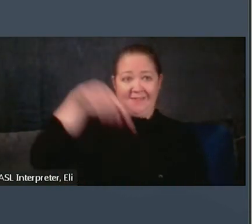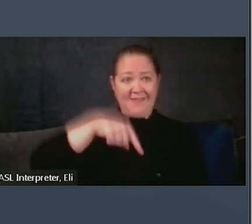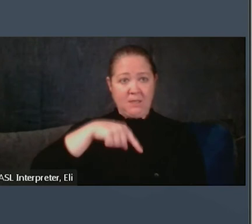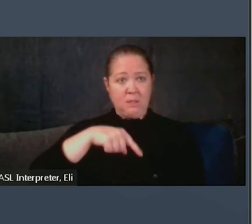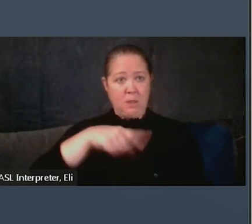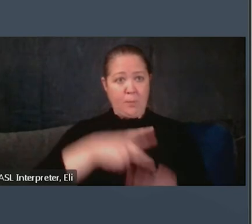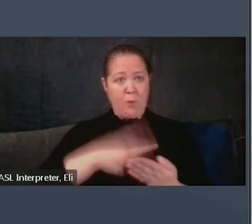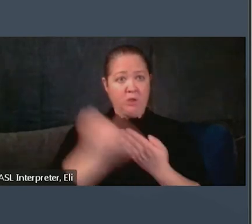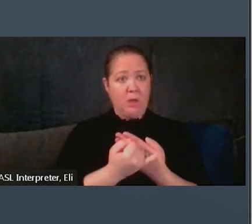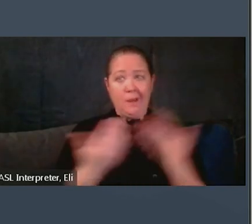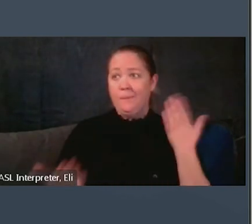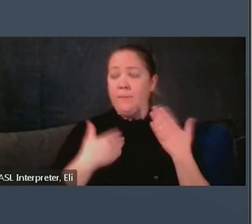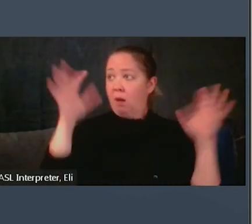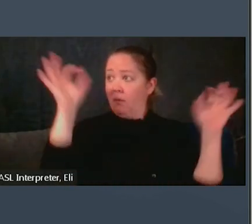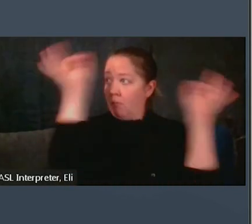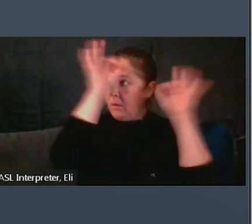benefit me as a County resident.